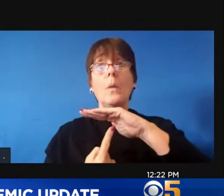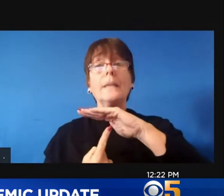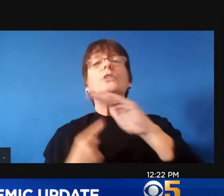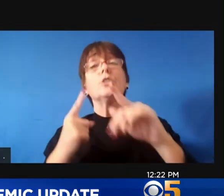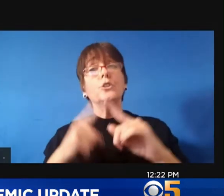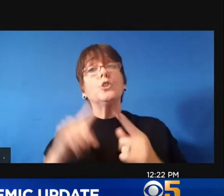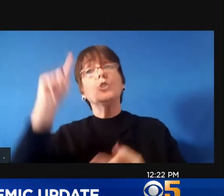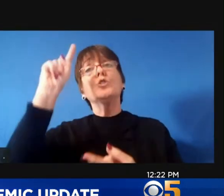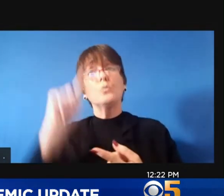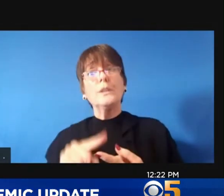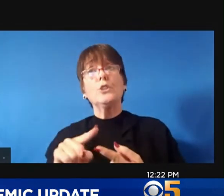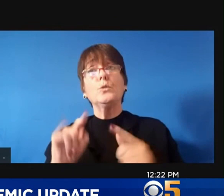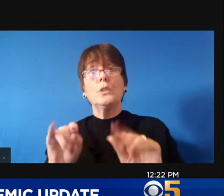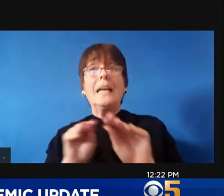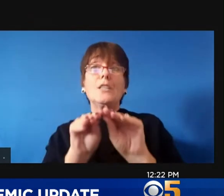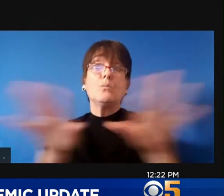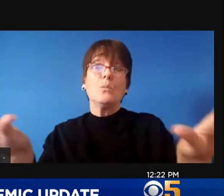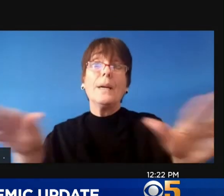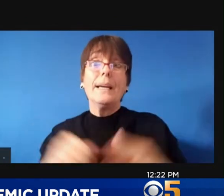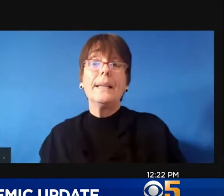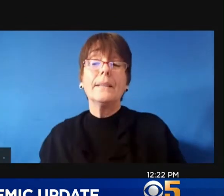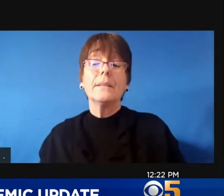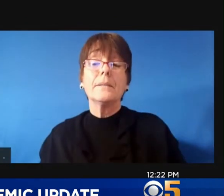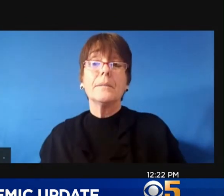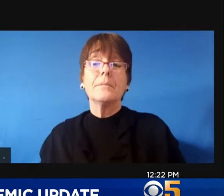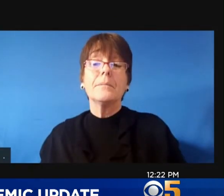OF CONTACT TRACING AND DISEASE